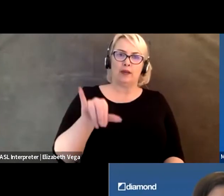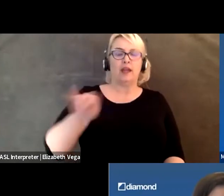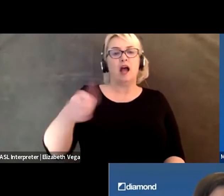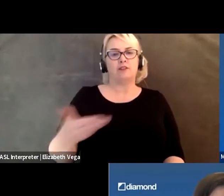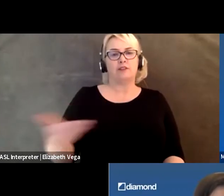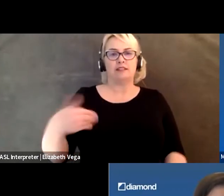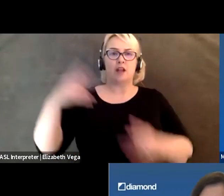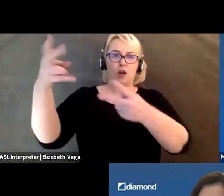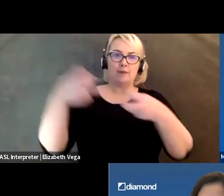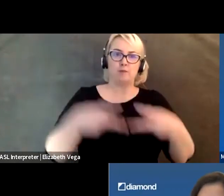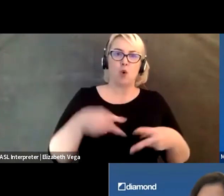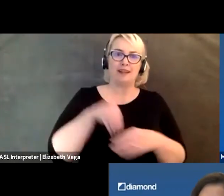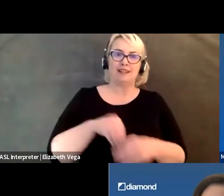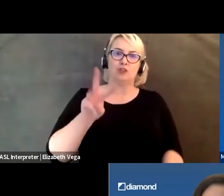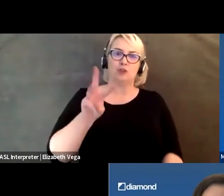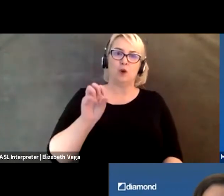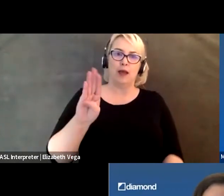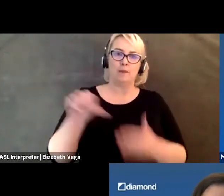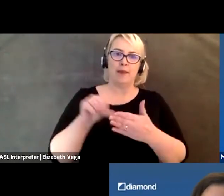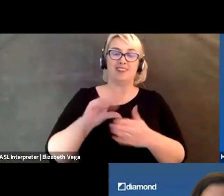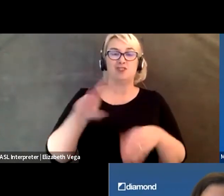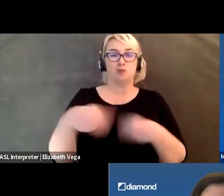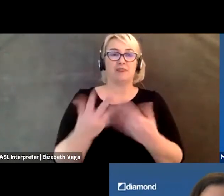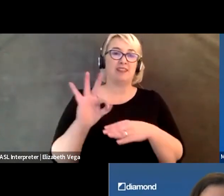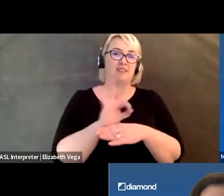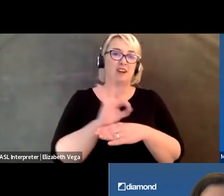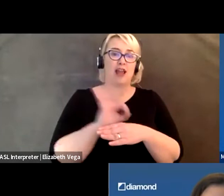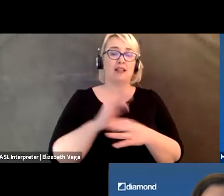web page to provide the functionality. Even if it's not used sometimes.